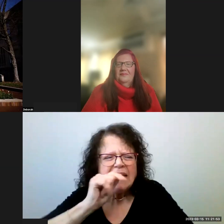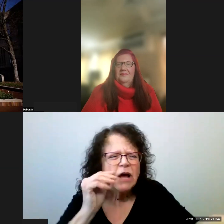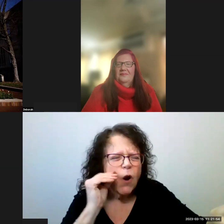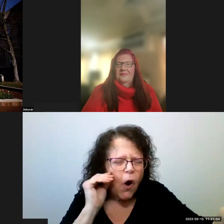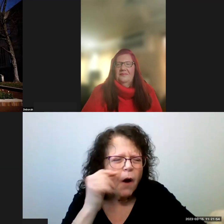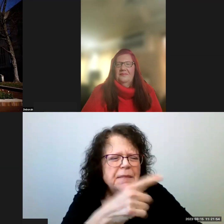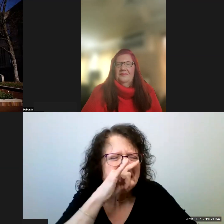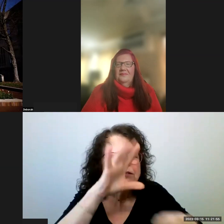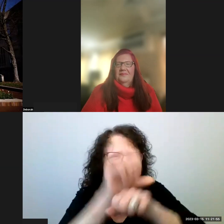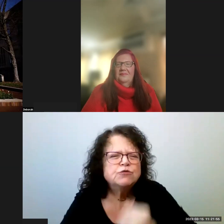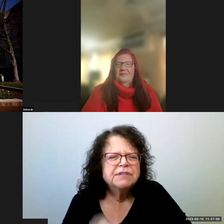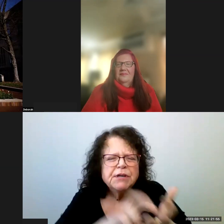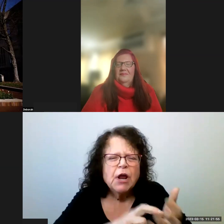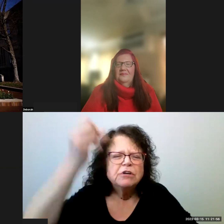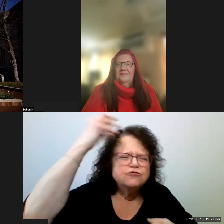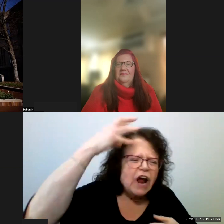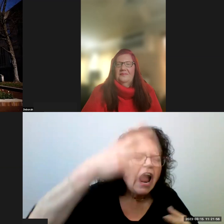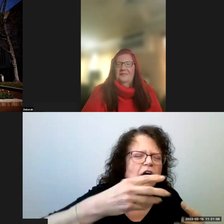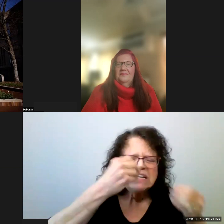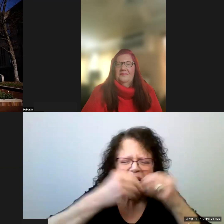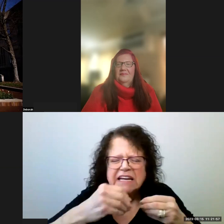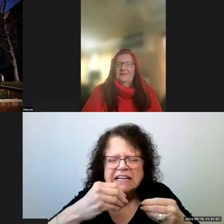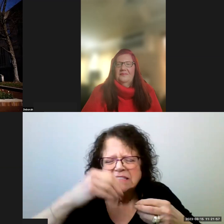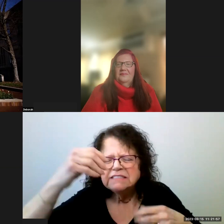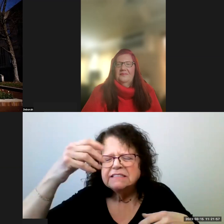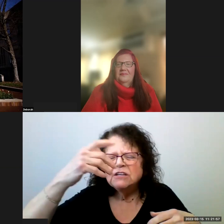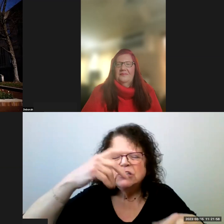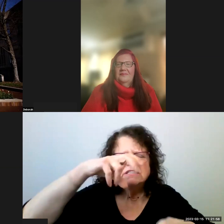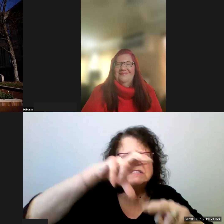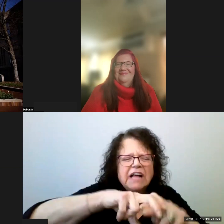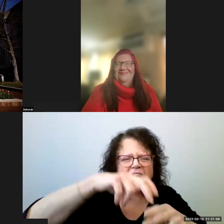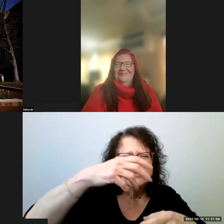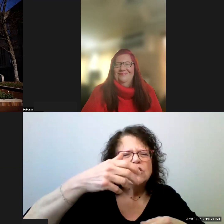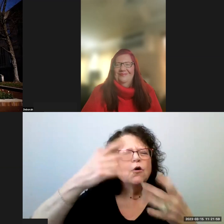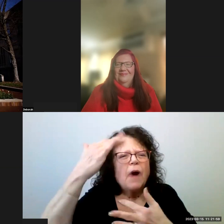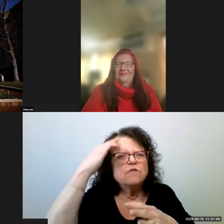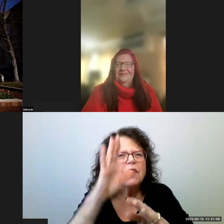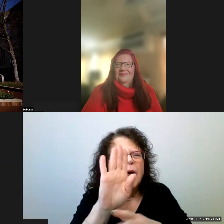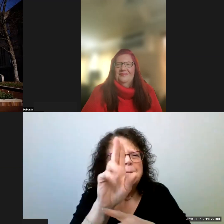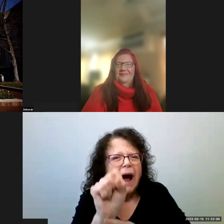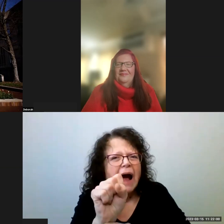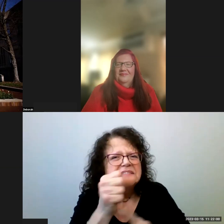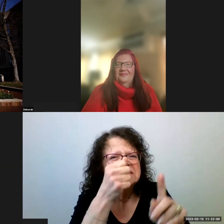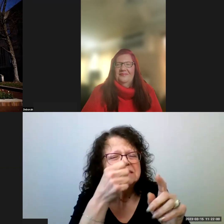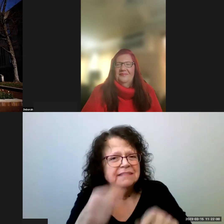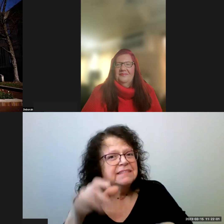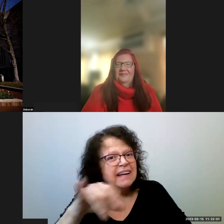clothes on, and sitting in the window waiting for the bus. Well the bus didn't come. That